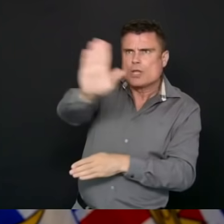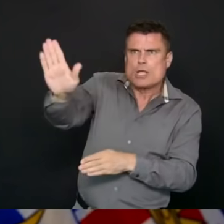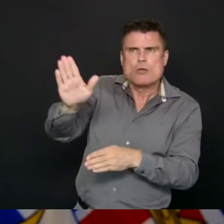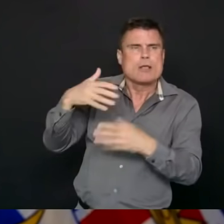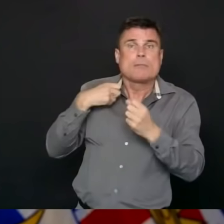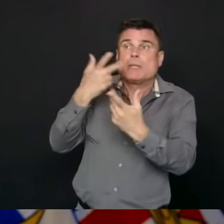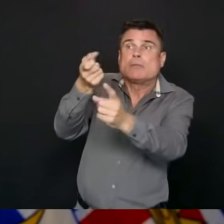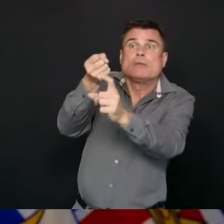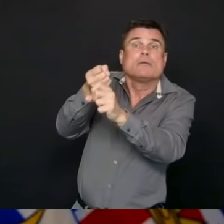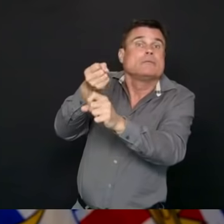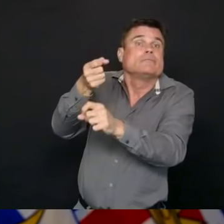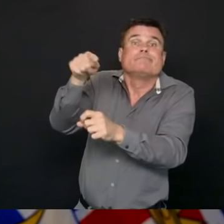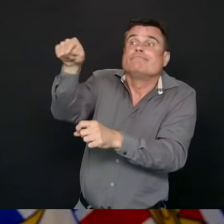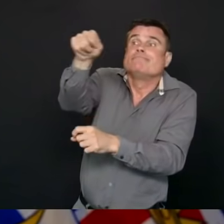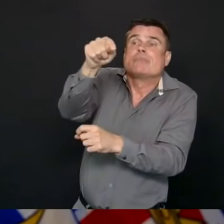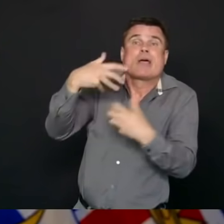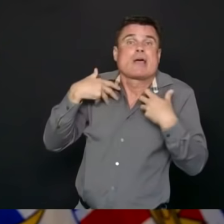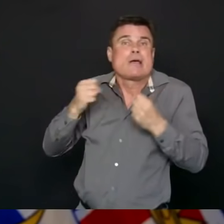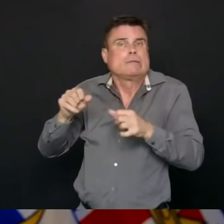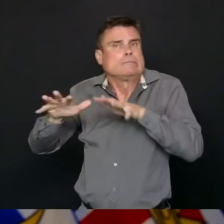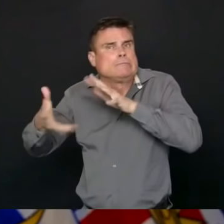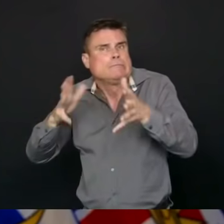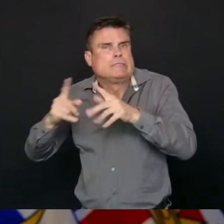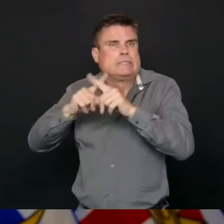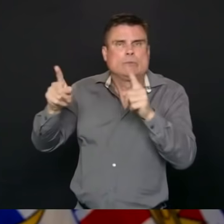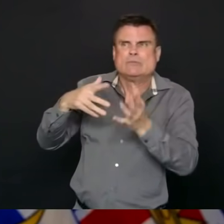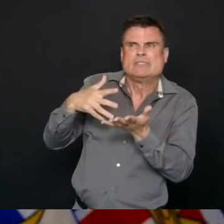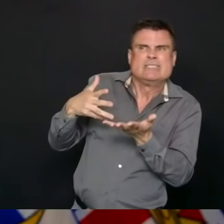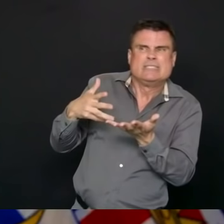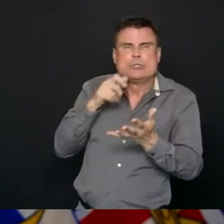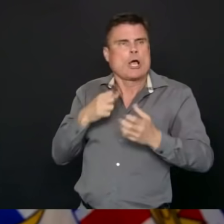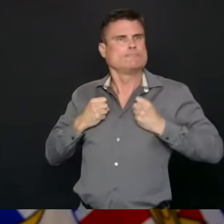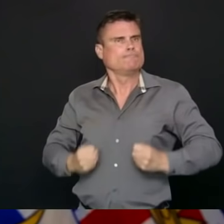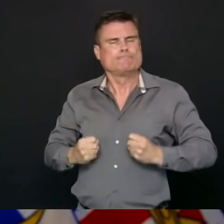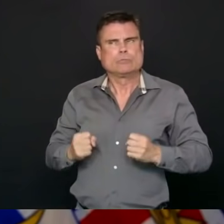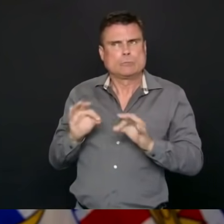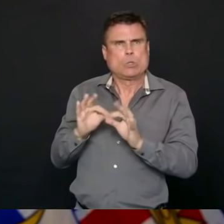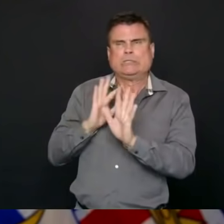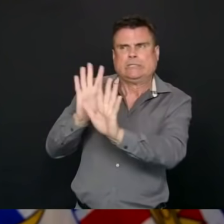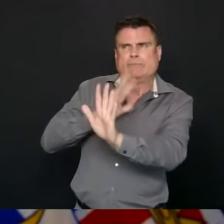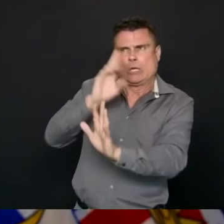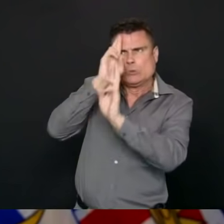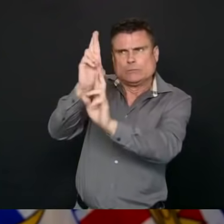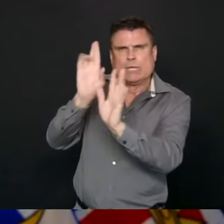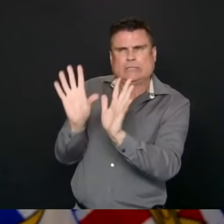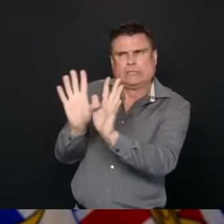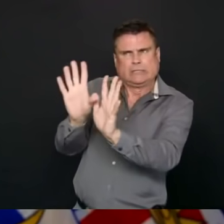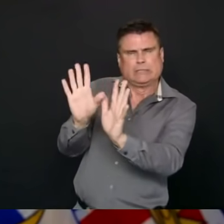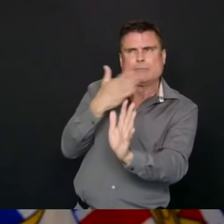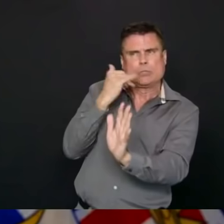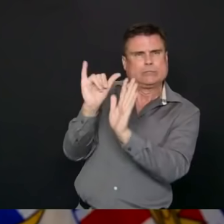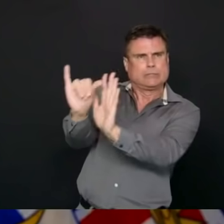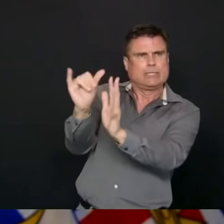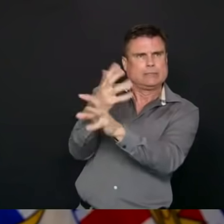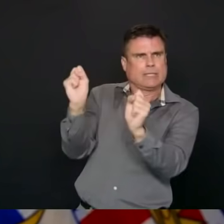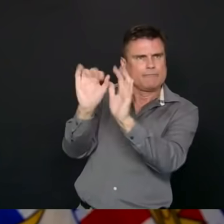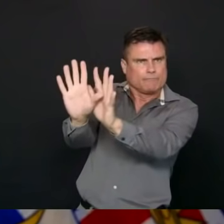That is the only way we can continue to keep transition . make transmission low and keep it under